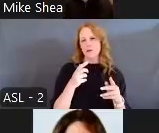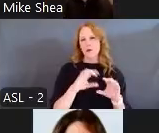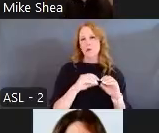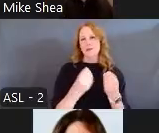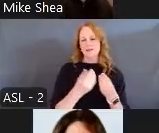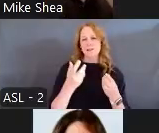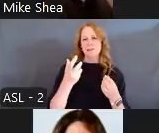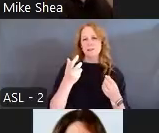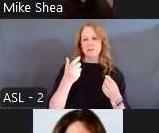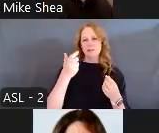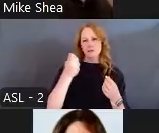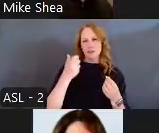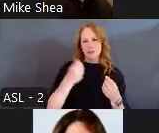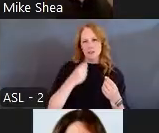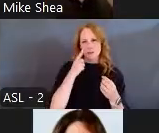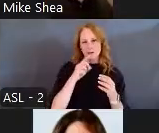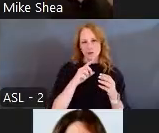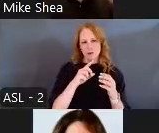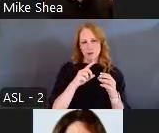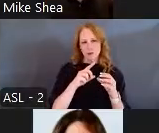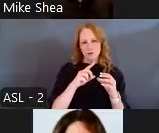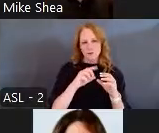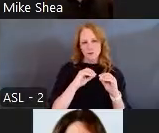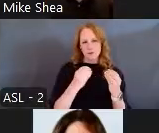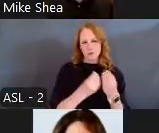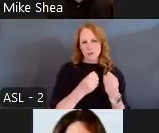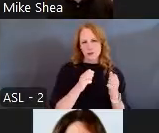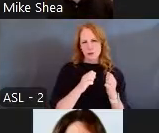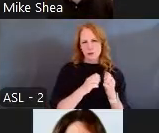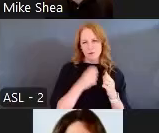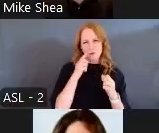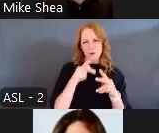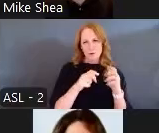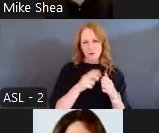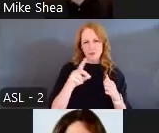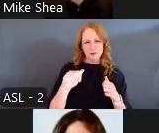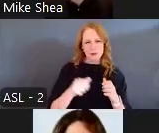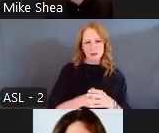Um, and you can find the request form for that at the link in the chat as well as on this slide for